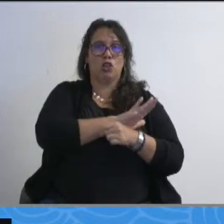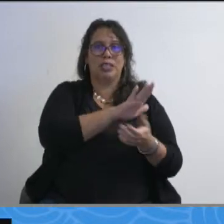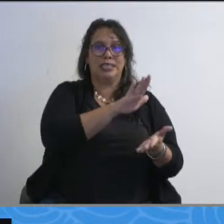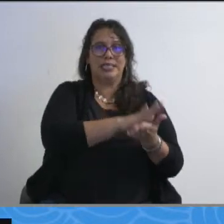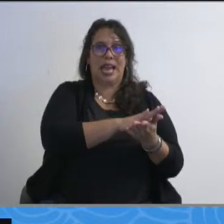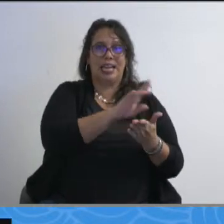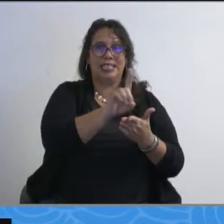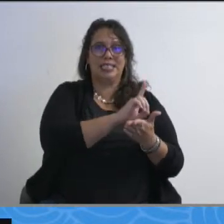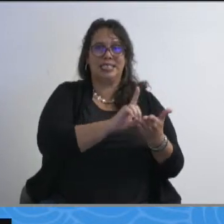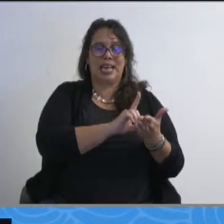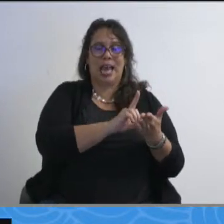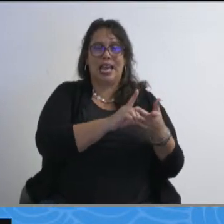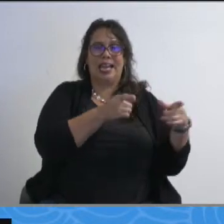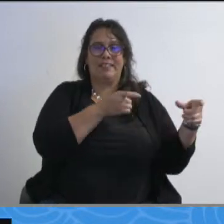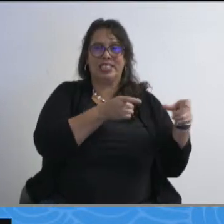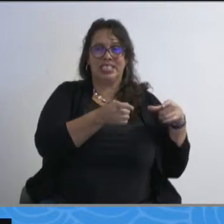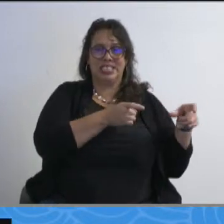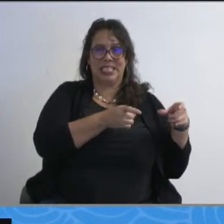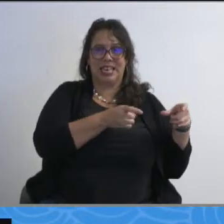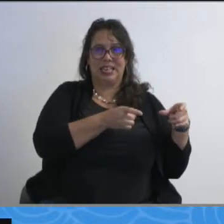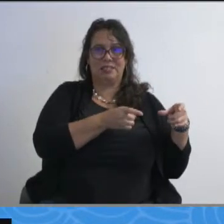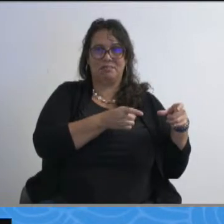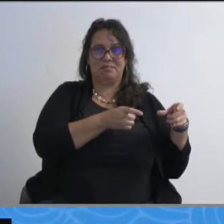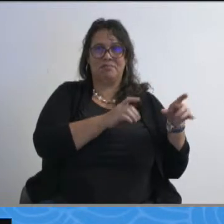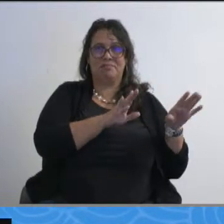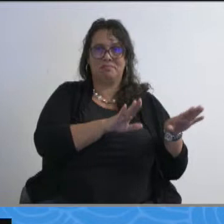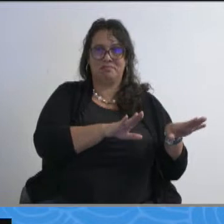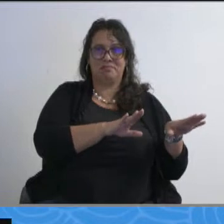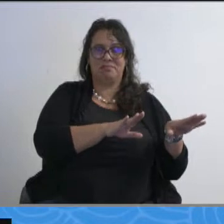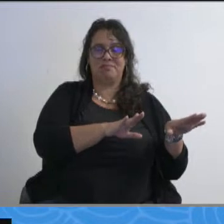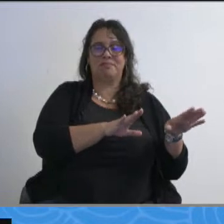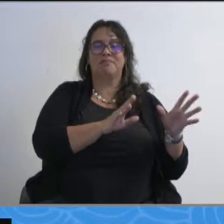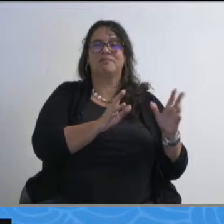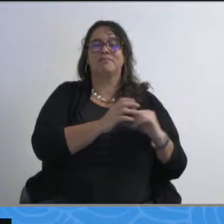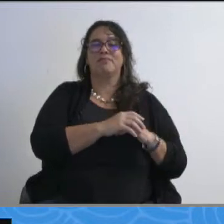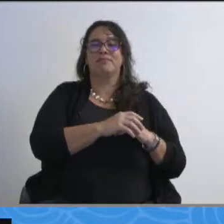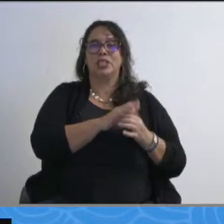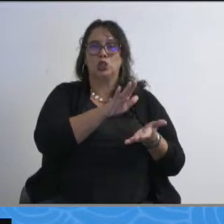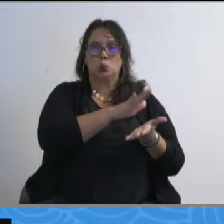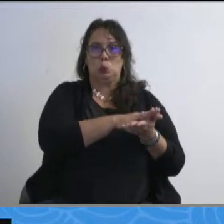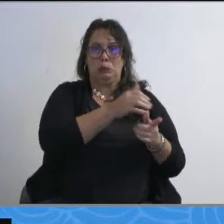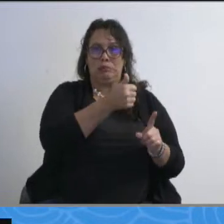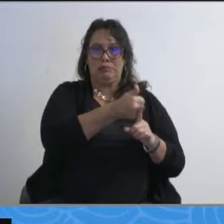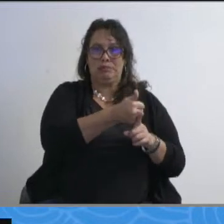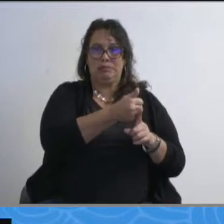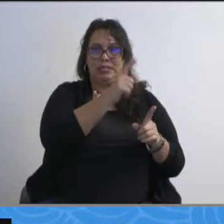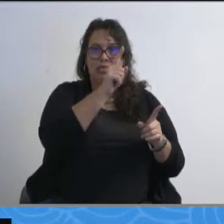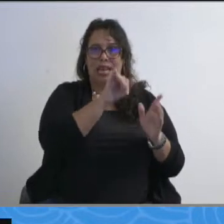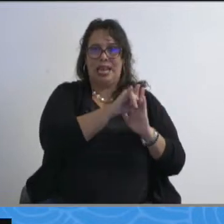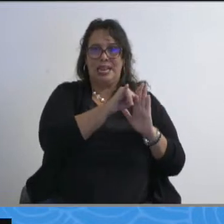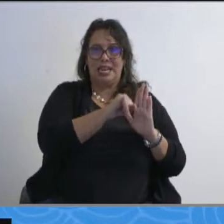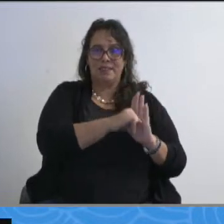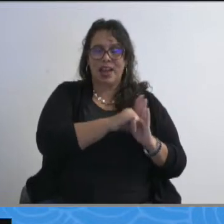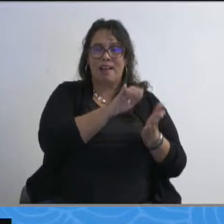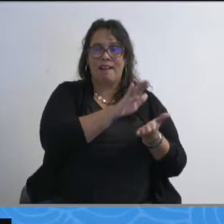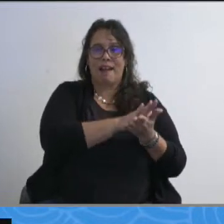and facilitated at schools. So, this would look like the school has identified an academic need,